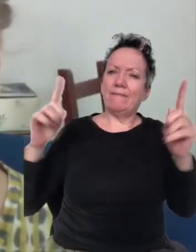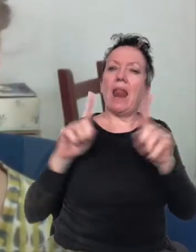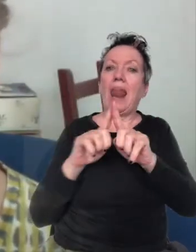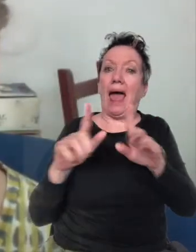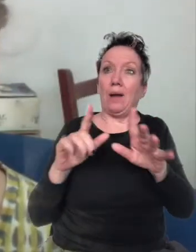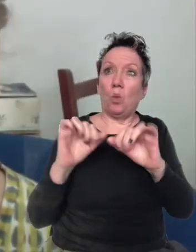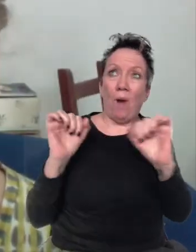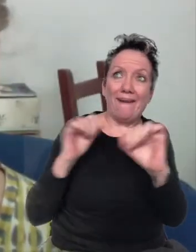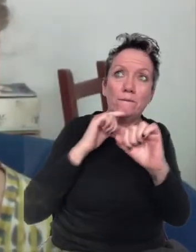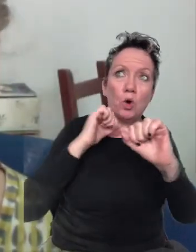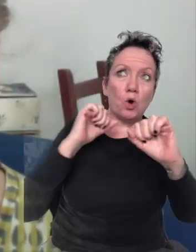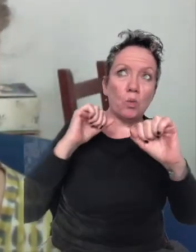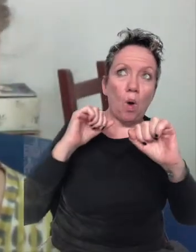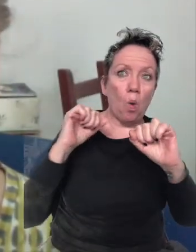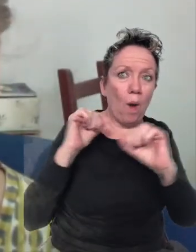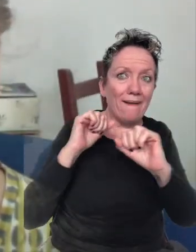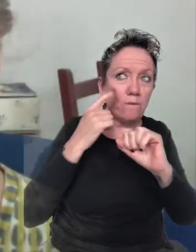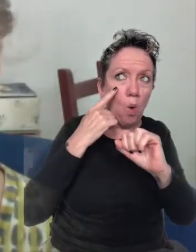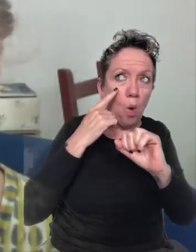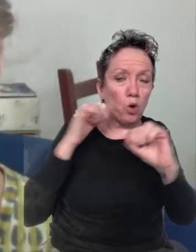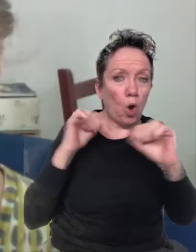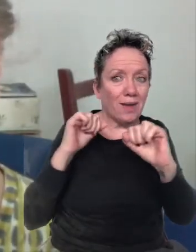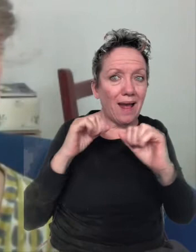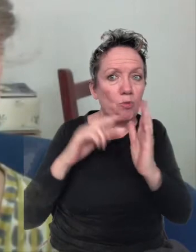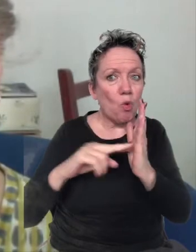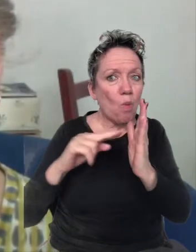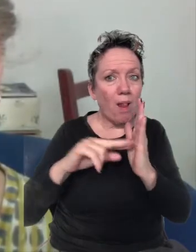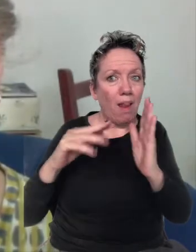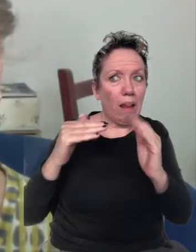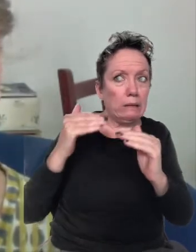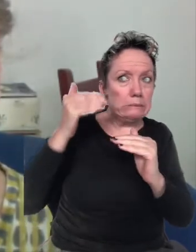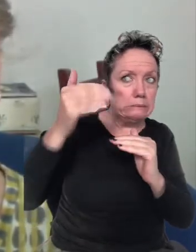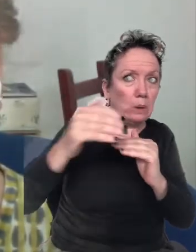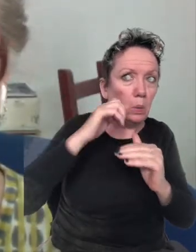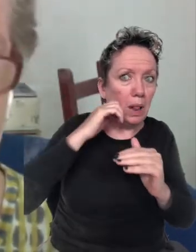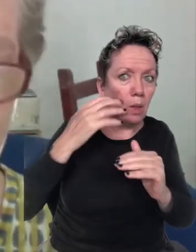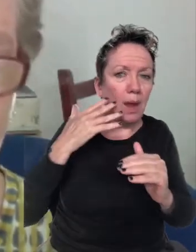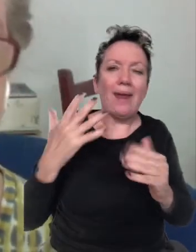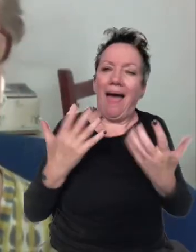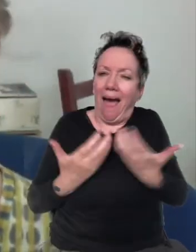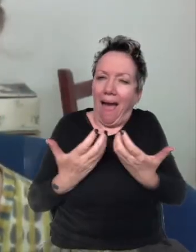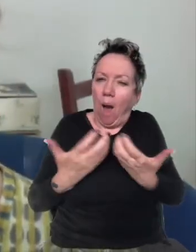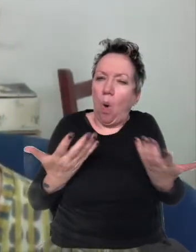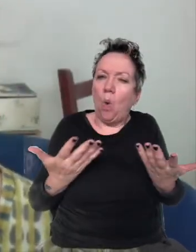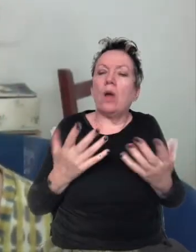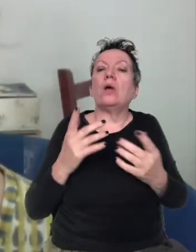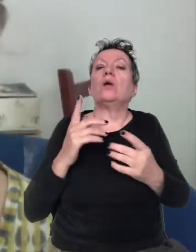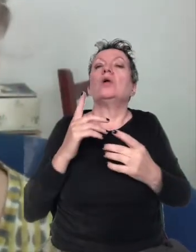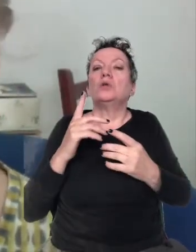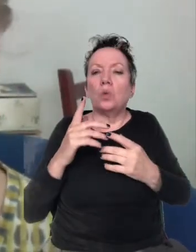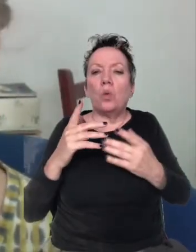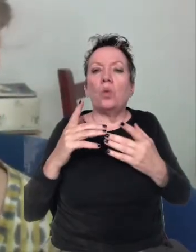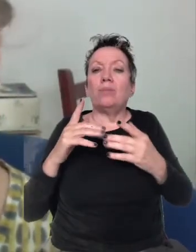of normal to return, um, That took us to a conversation around digital, how,